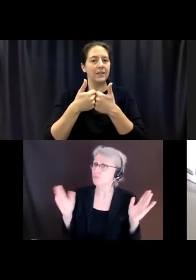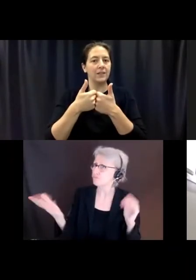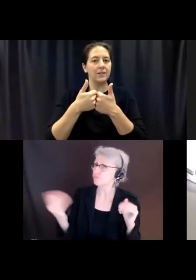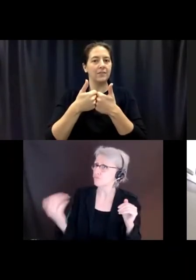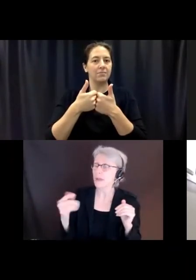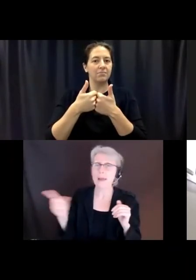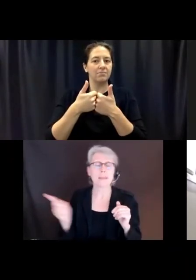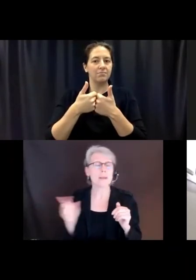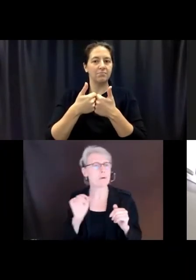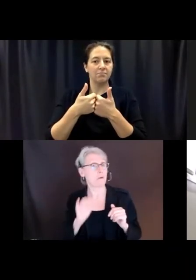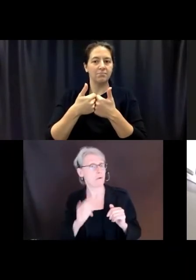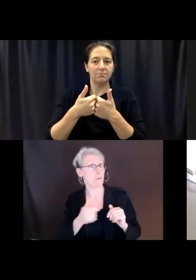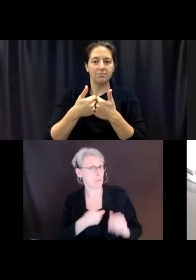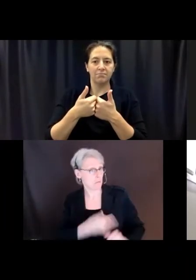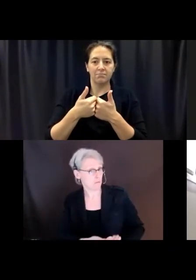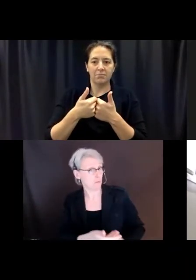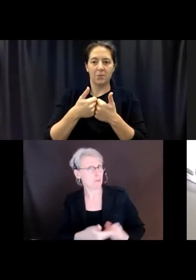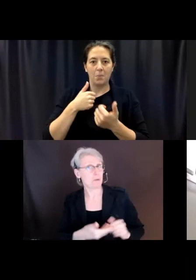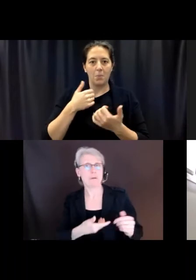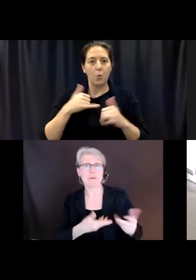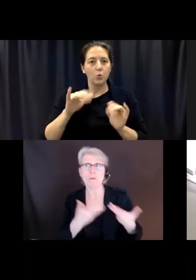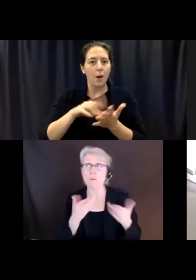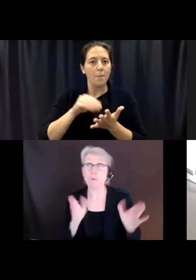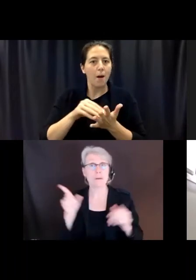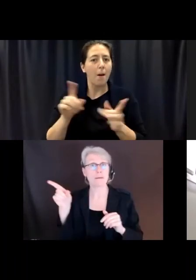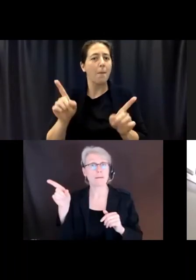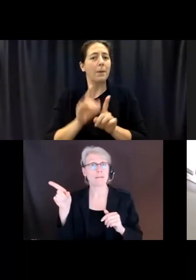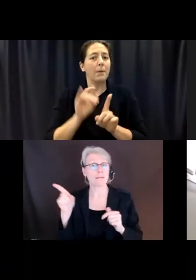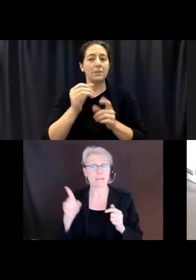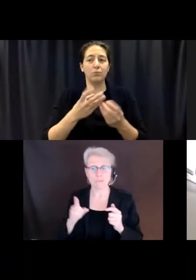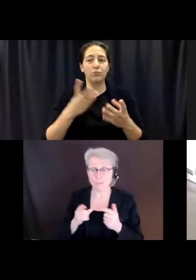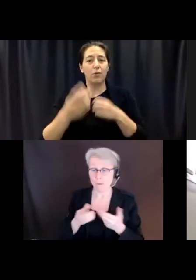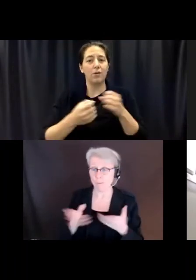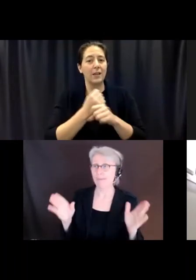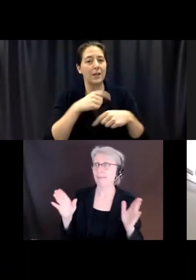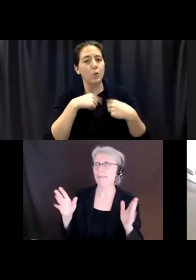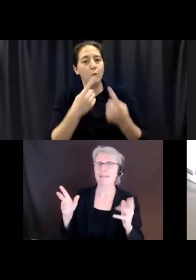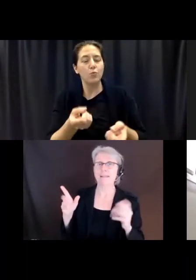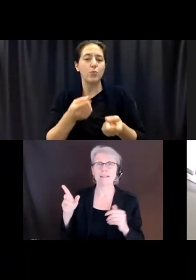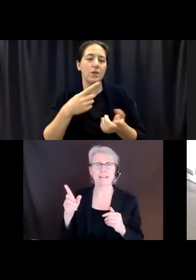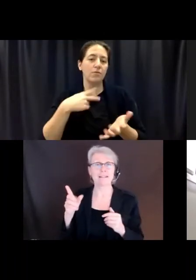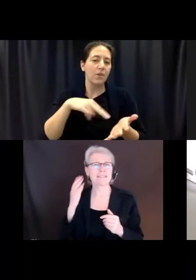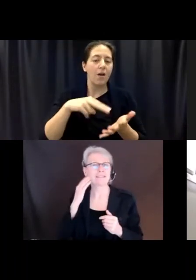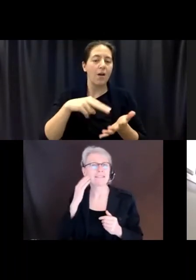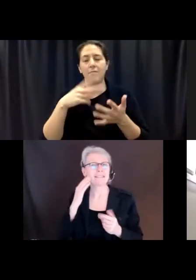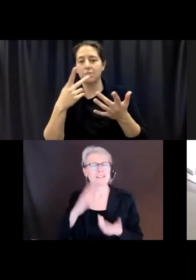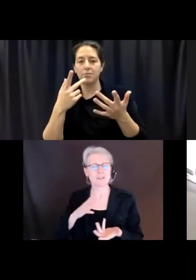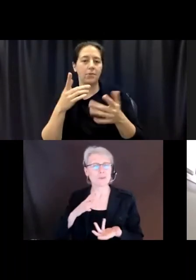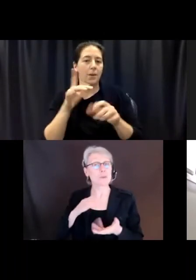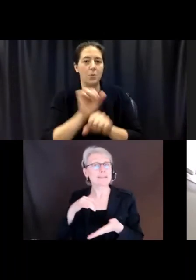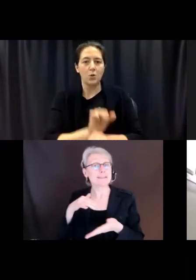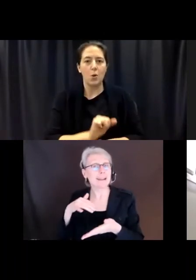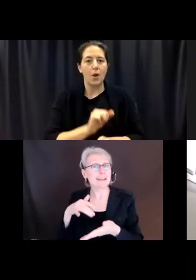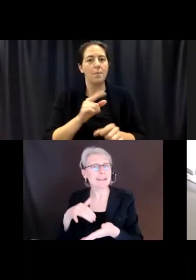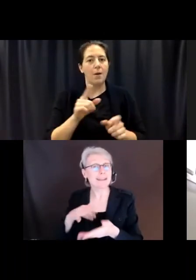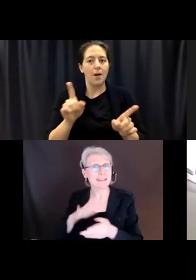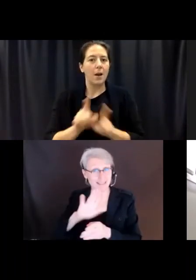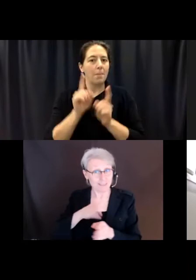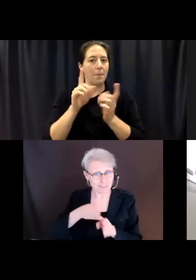THIS CHALLENGE TO LEARN ABOUT YOUR OWN PRACTICE. BUT AFTER A FEW YEARS WHEN YOU ARE A DANCER,